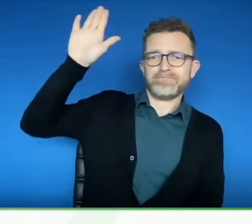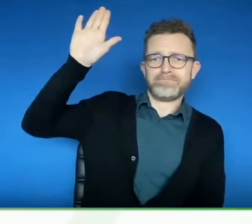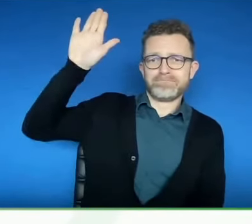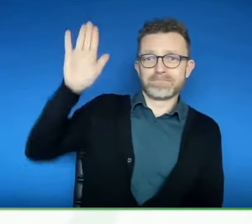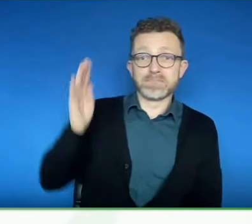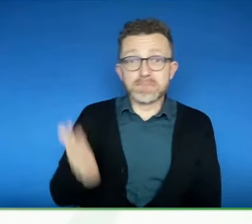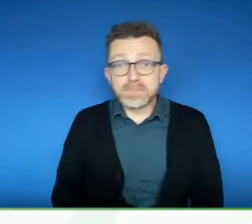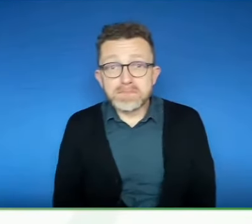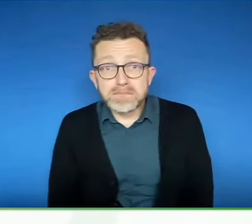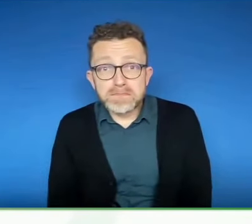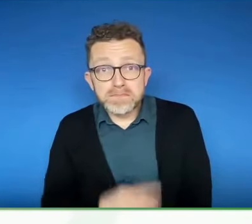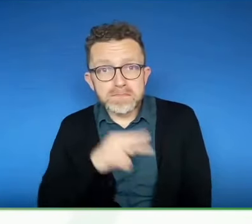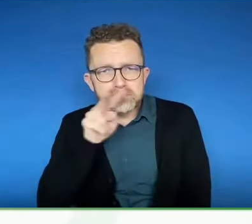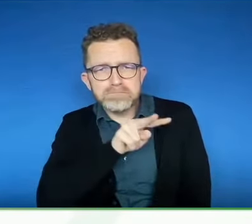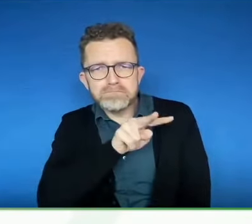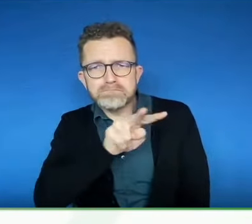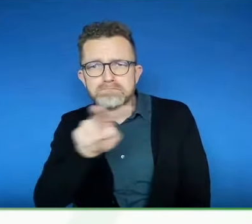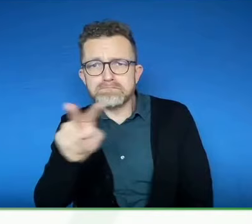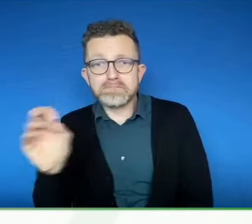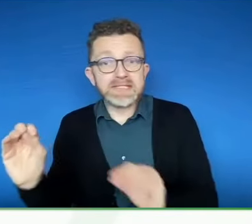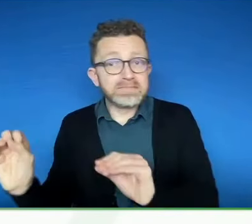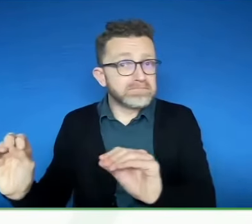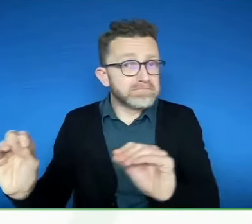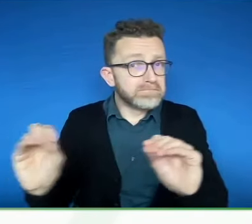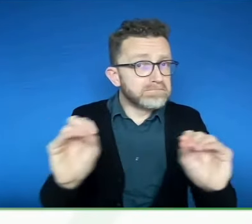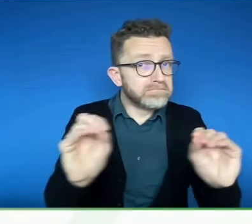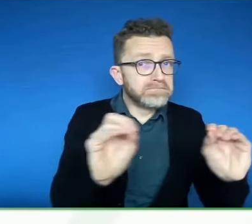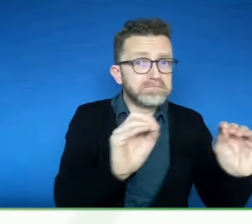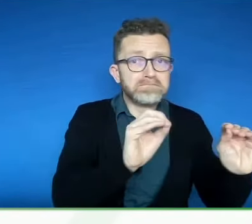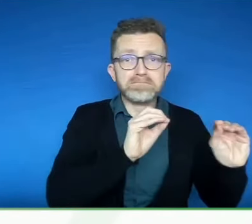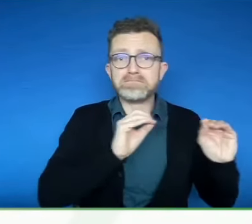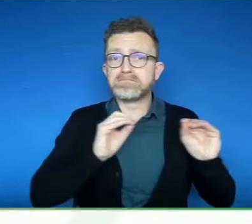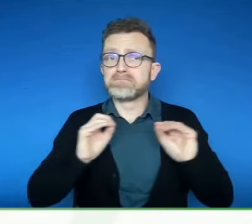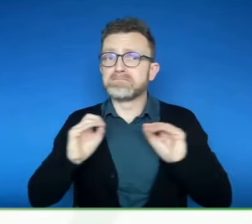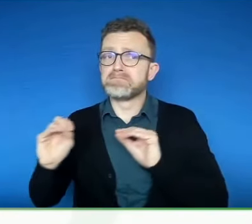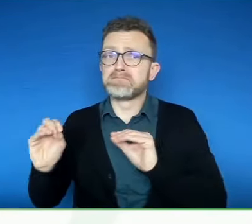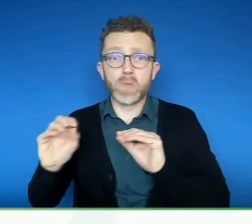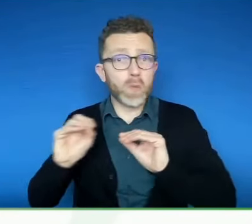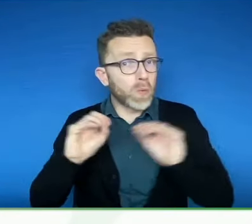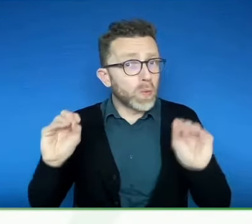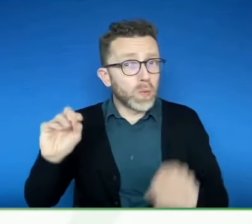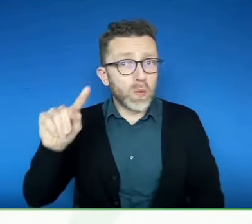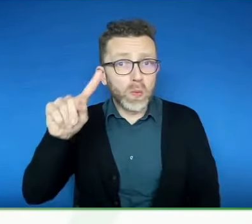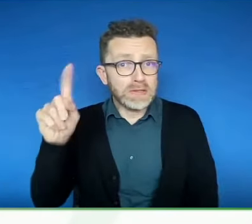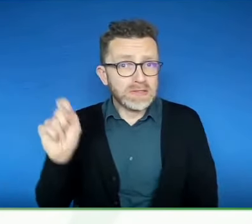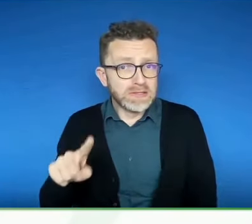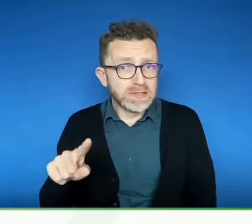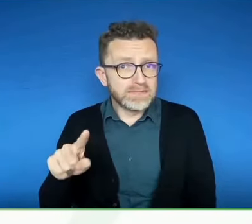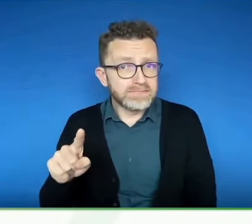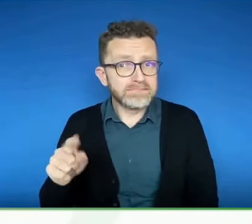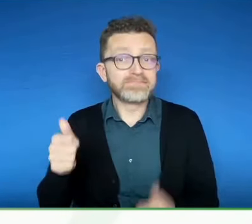I will not ask a question because if I ask one, I will be disseminating to the other ones, and I do not think I have time to ask 10 questions!